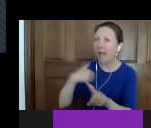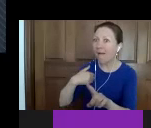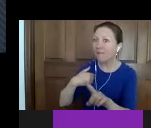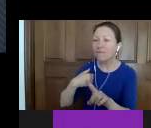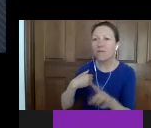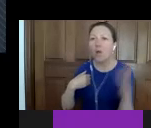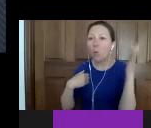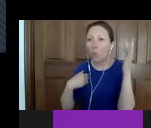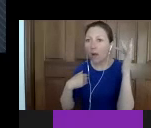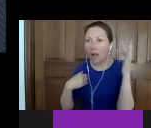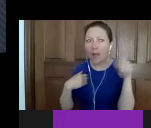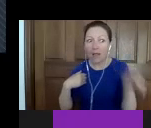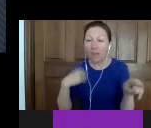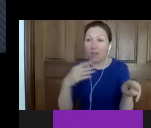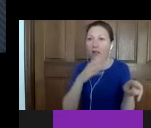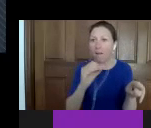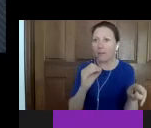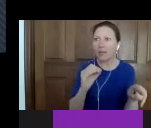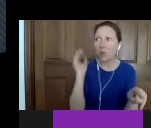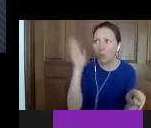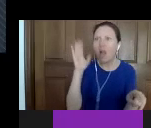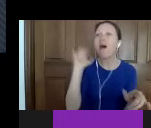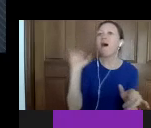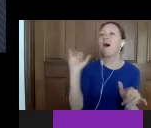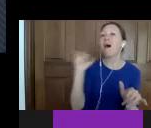going to find out. And if they're trying to have affirmative hiring practices but they're